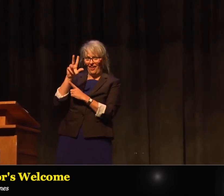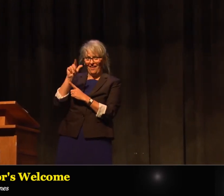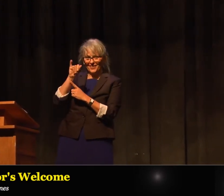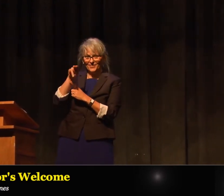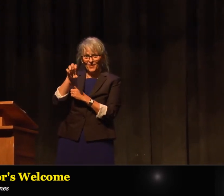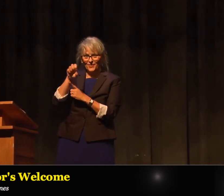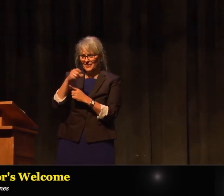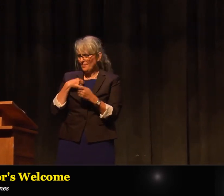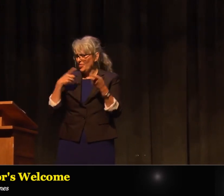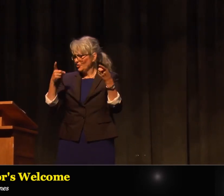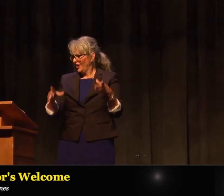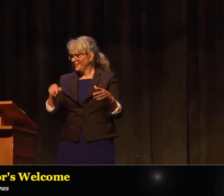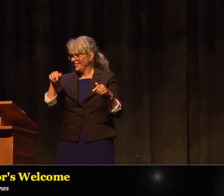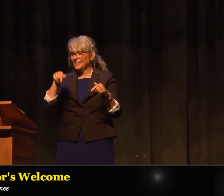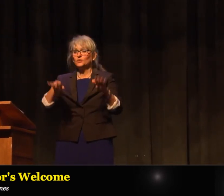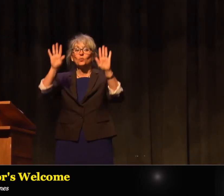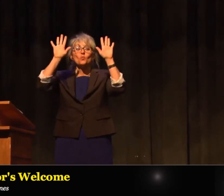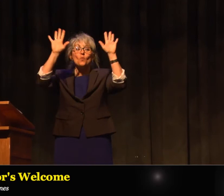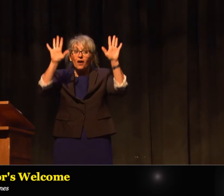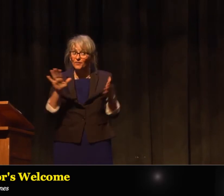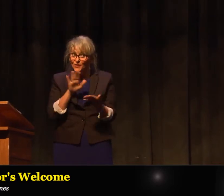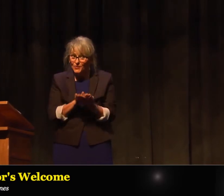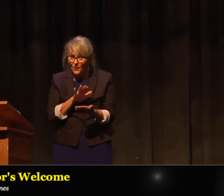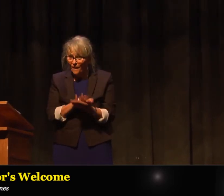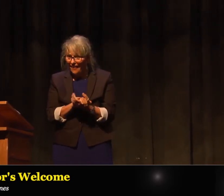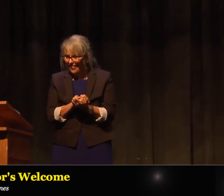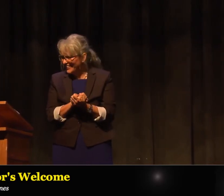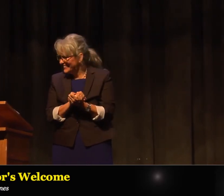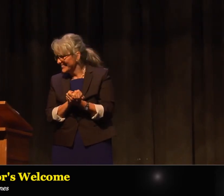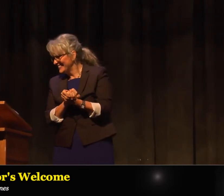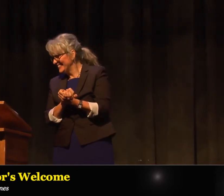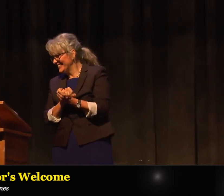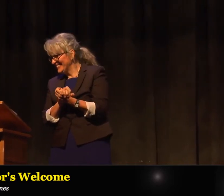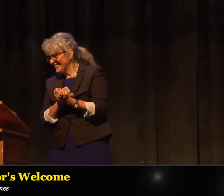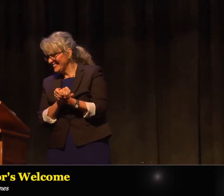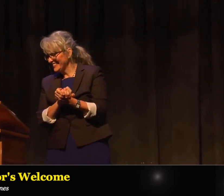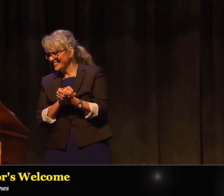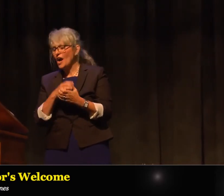I am Sharla Jones, the director of this wonderful school.